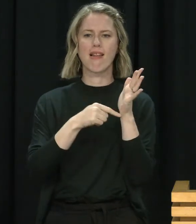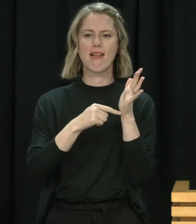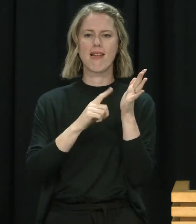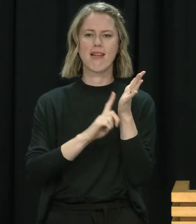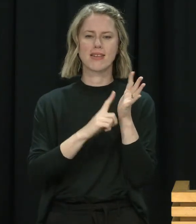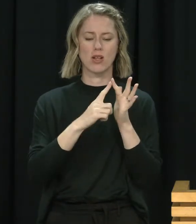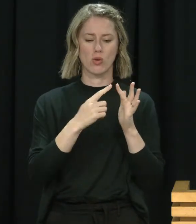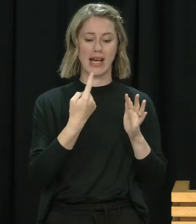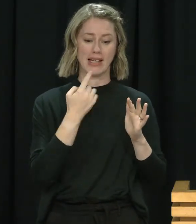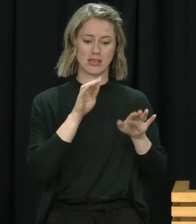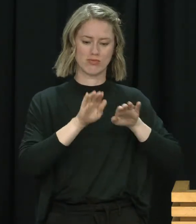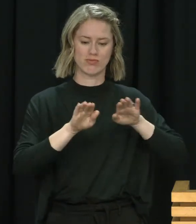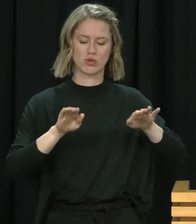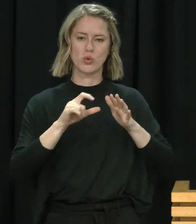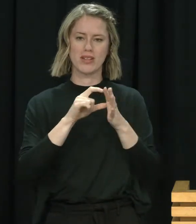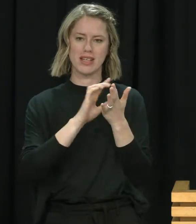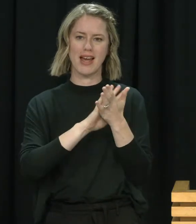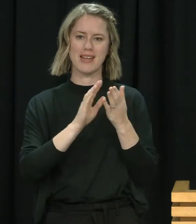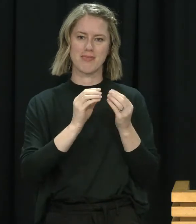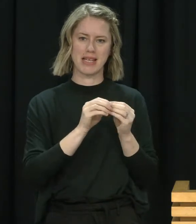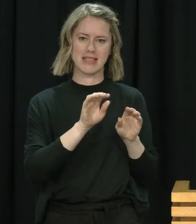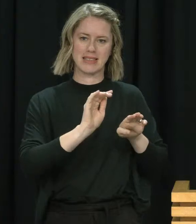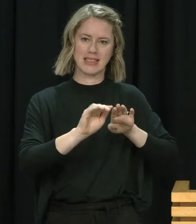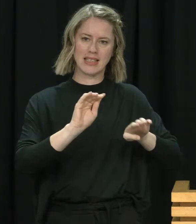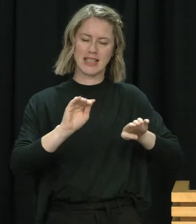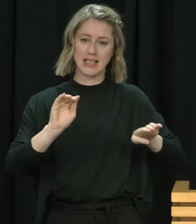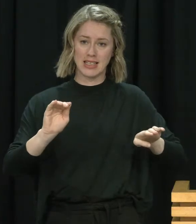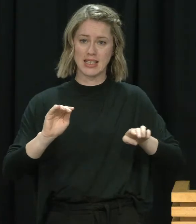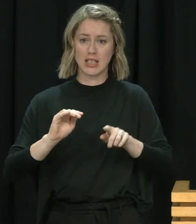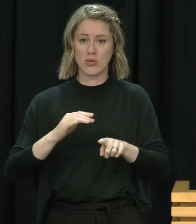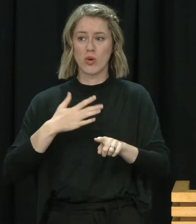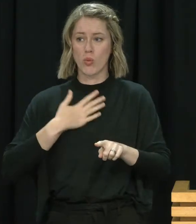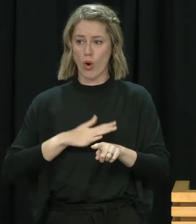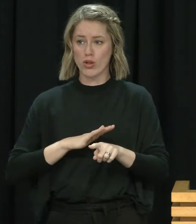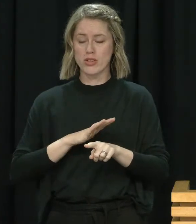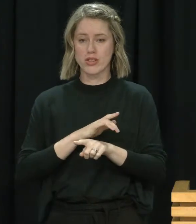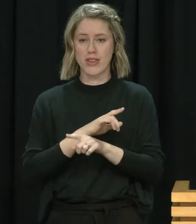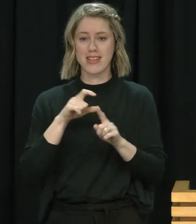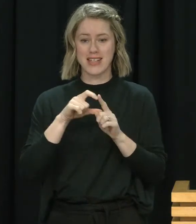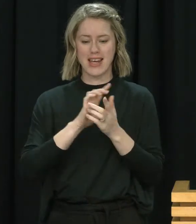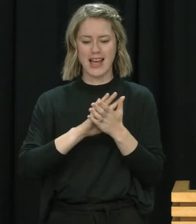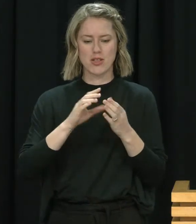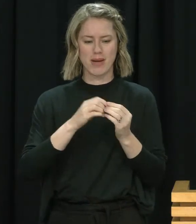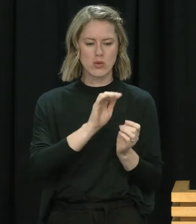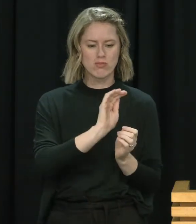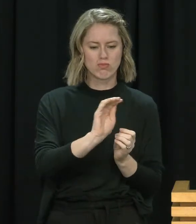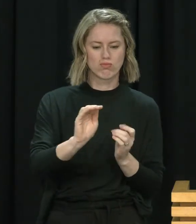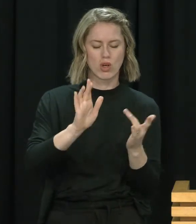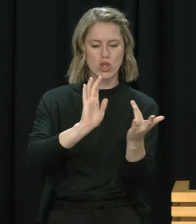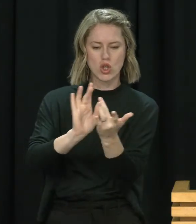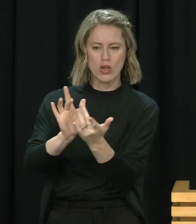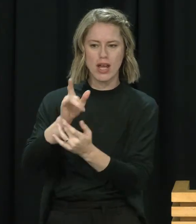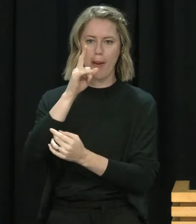would reiterate the message - and Minister Little in particular has reiterated this